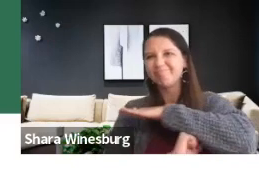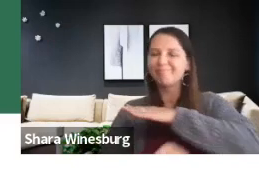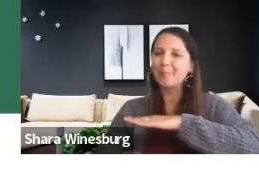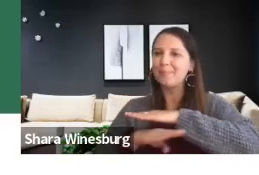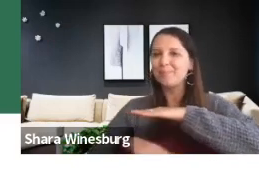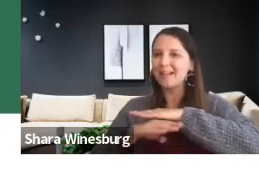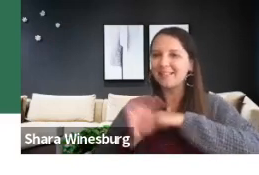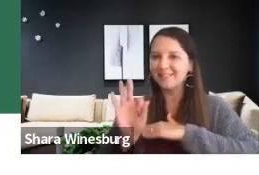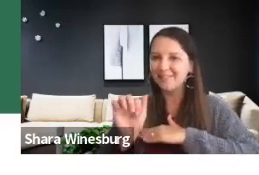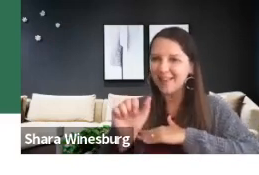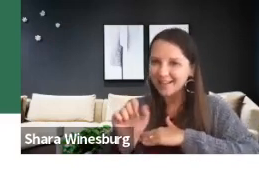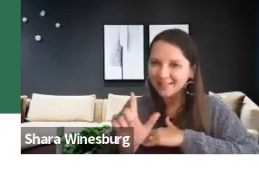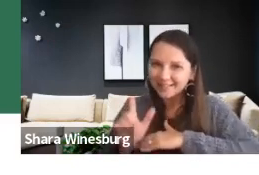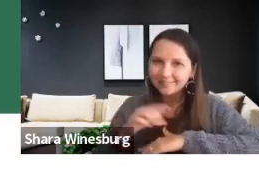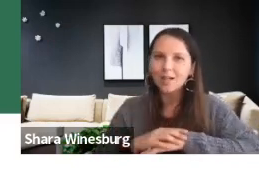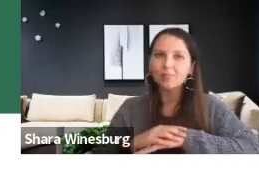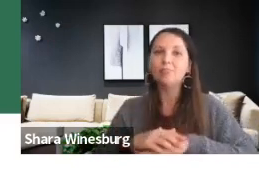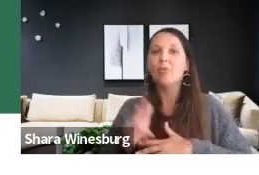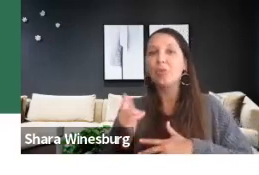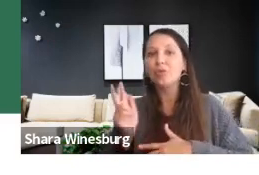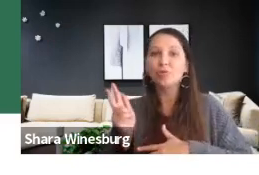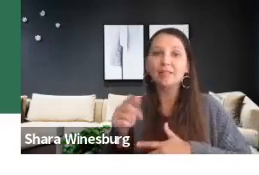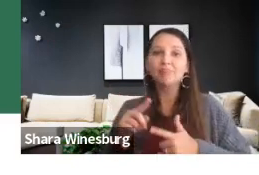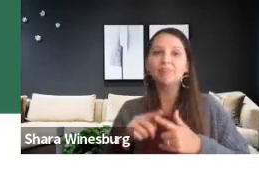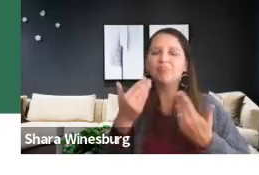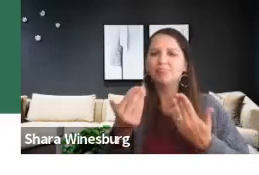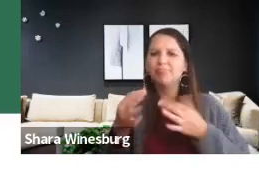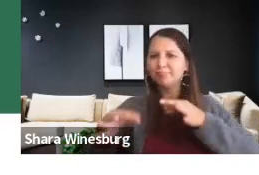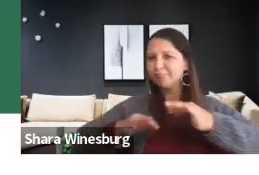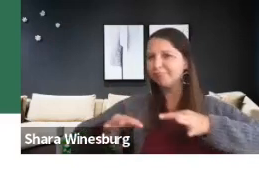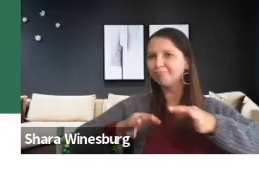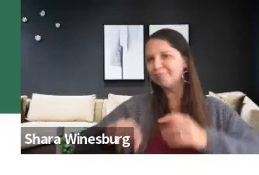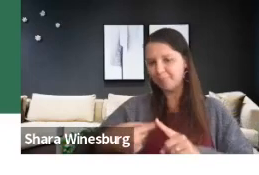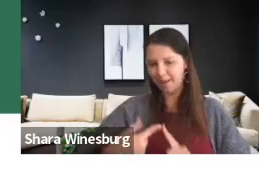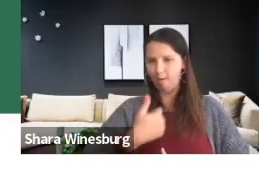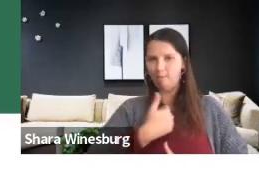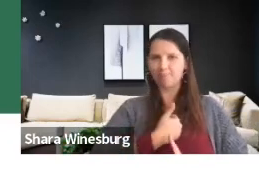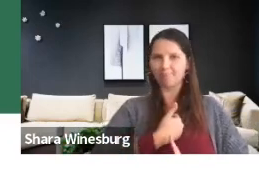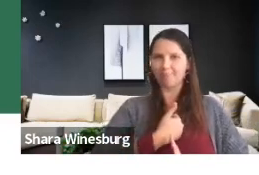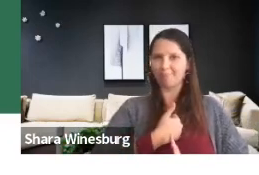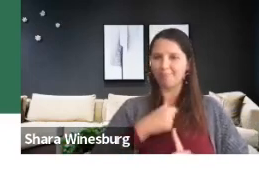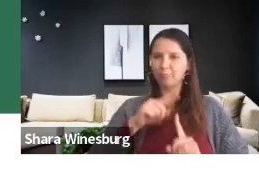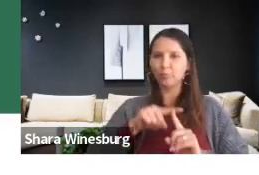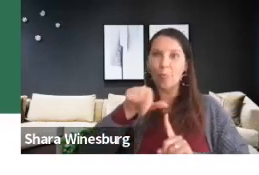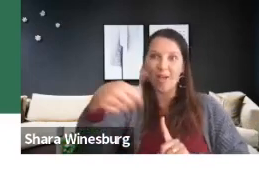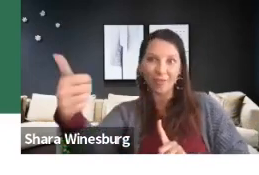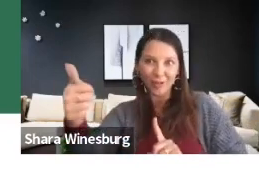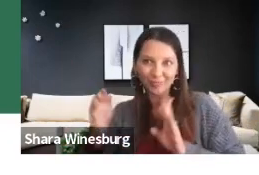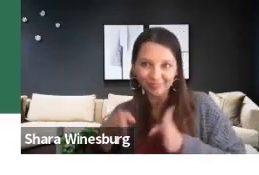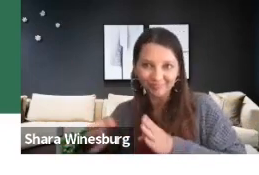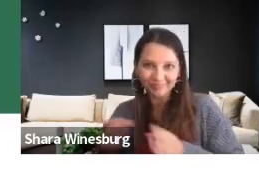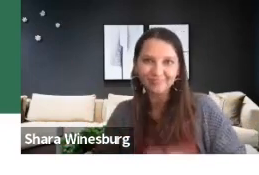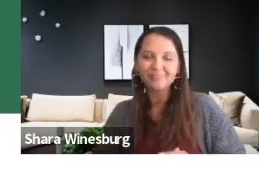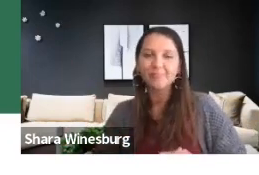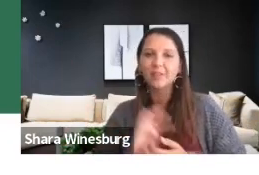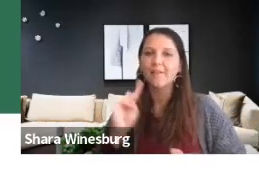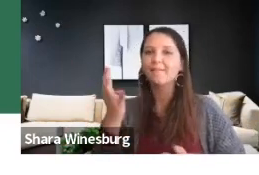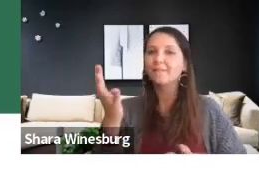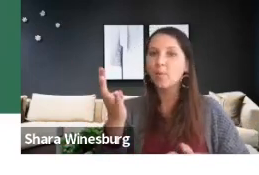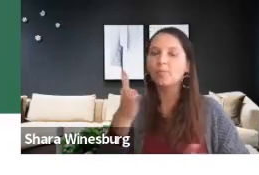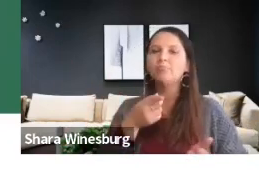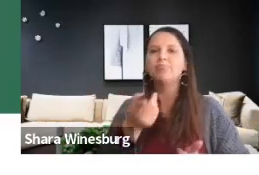introductions. Module two is learning the basics in ASL. Module three is telling others about yourself.